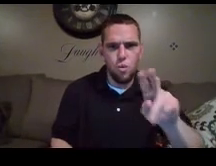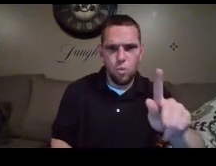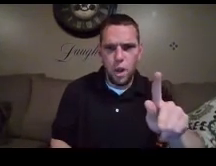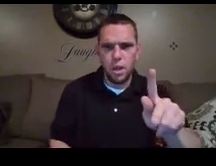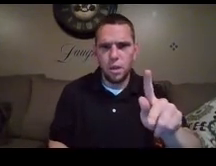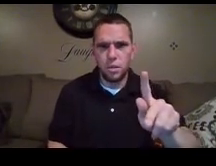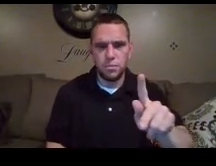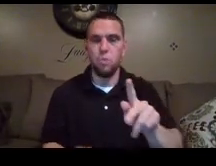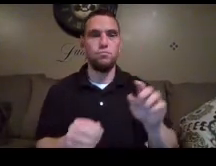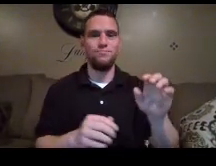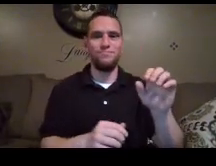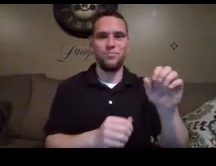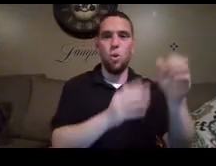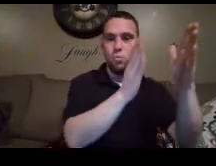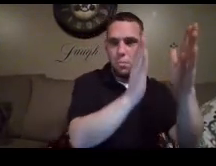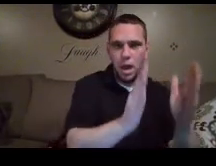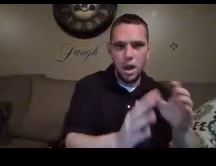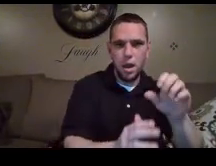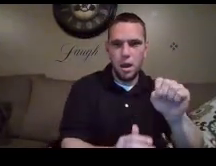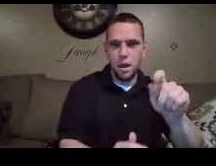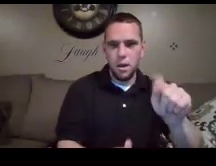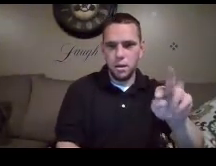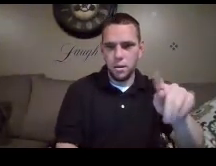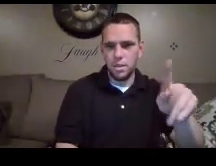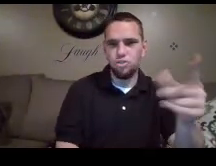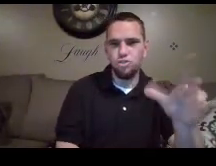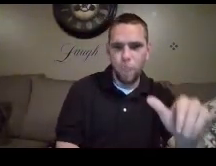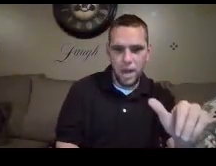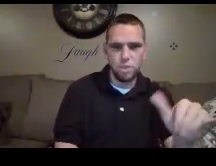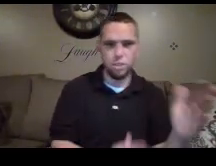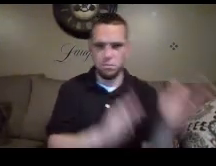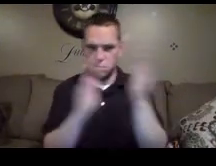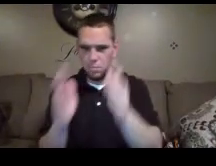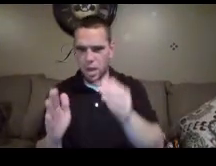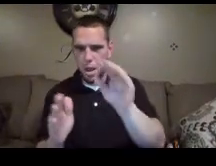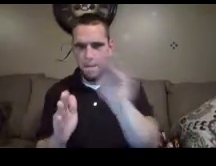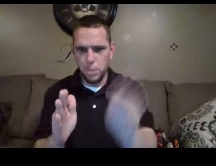So that's a fairly structured data table. It's just three columns and several rows,